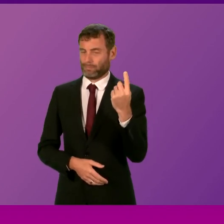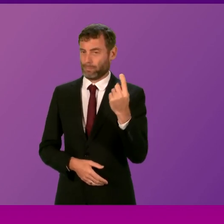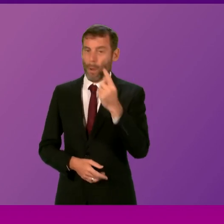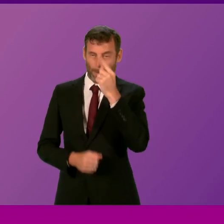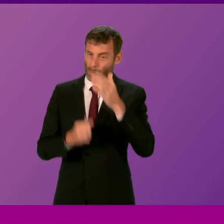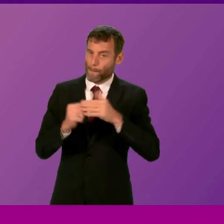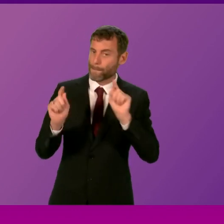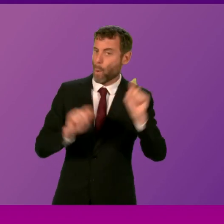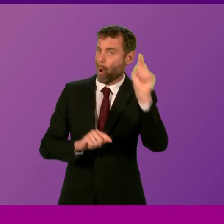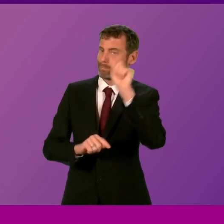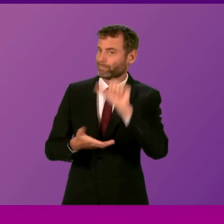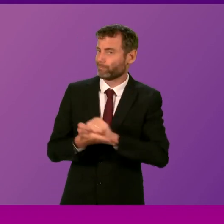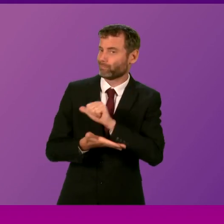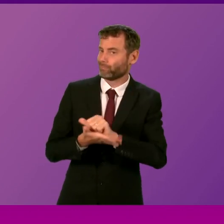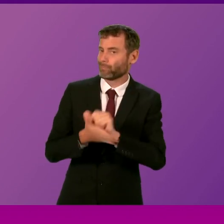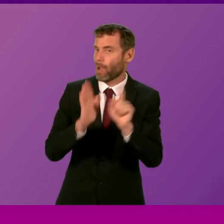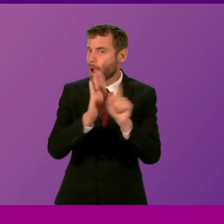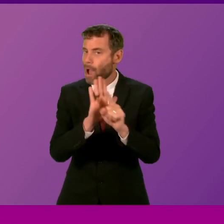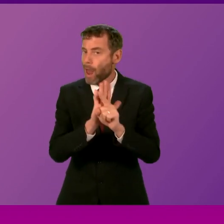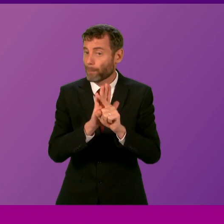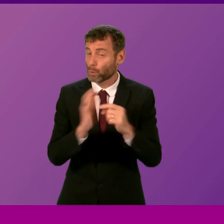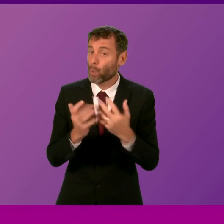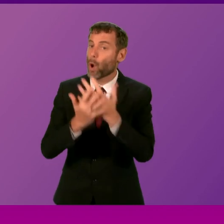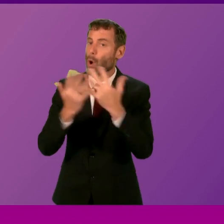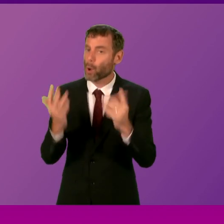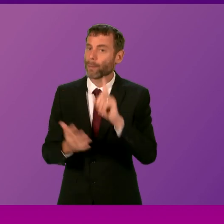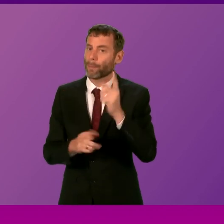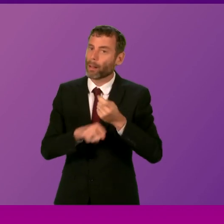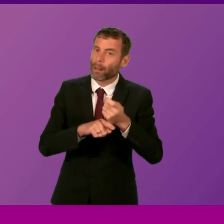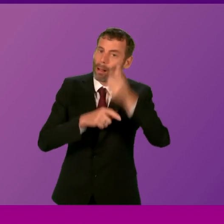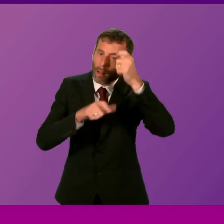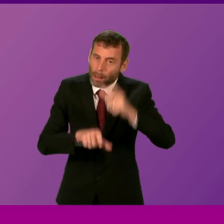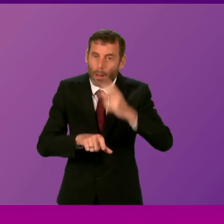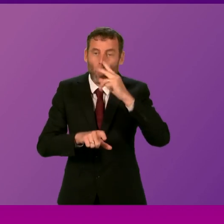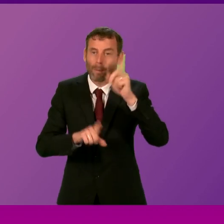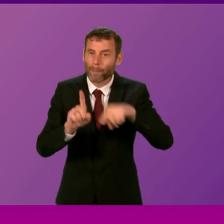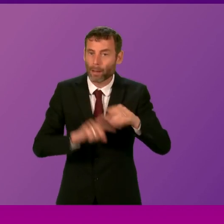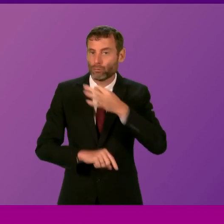and the elderly might be being put at risk. What urgent action can the Scottish Government take